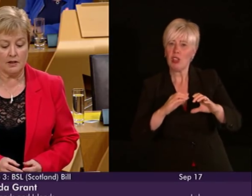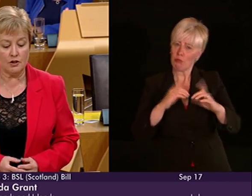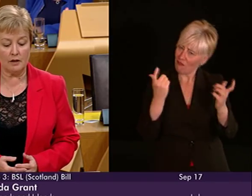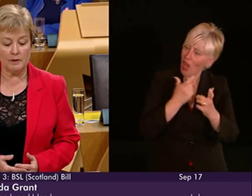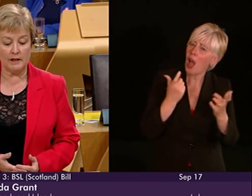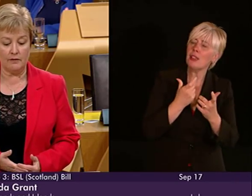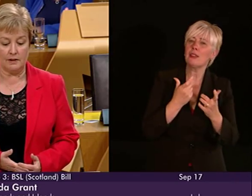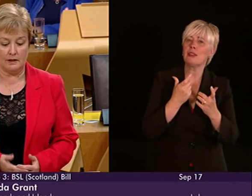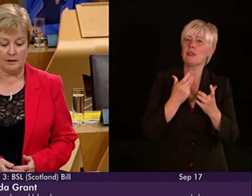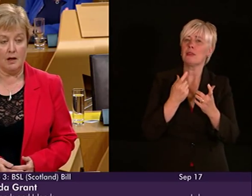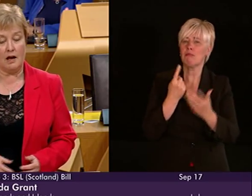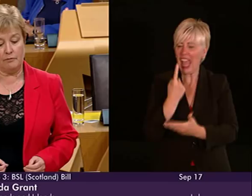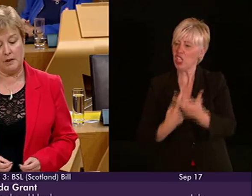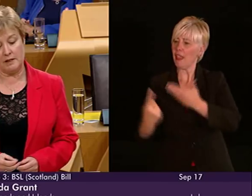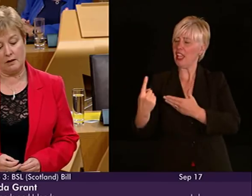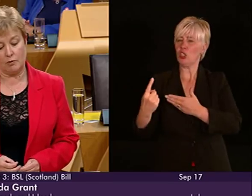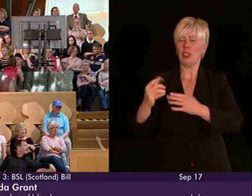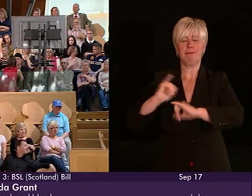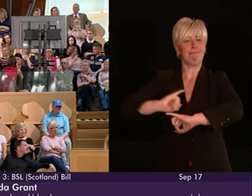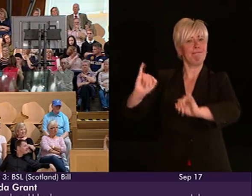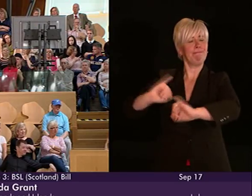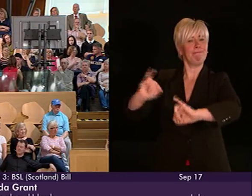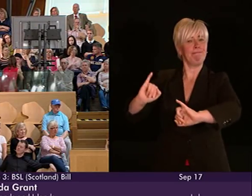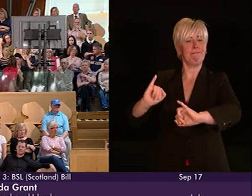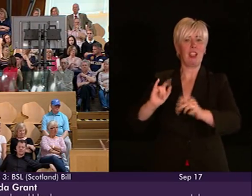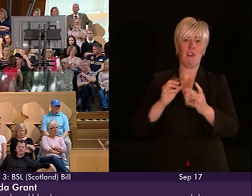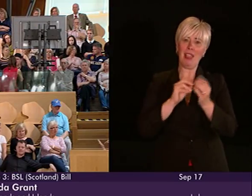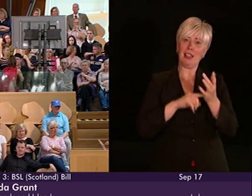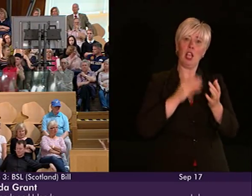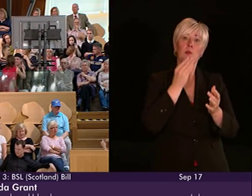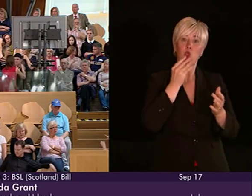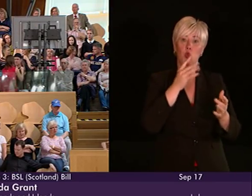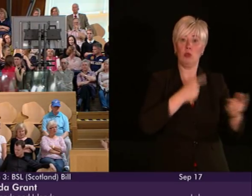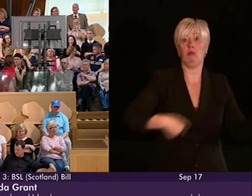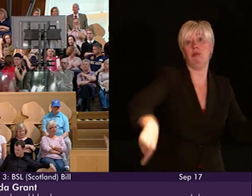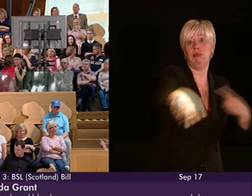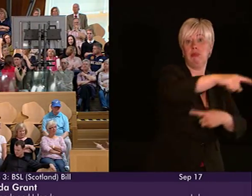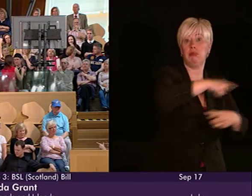Isolation can be devastating. If BSL were more widely used and understood, that would